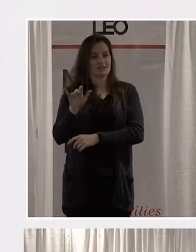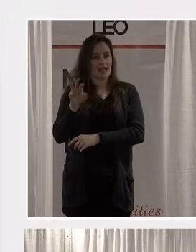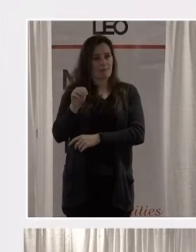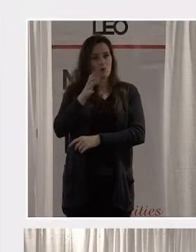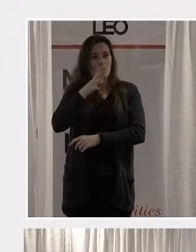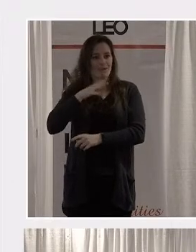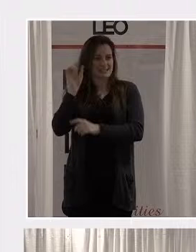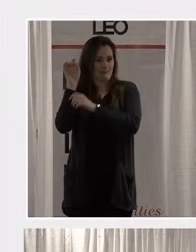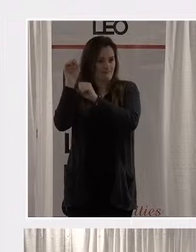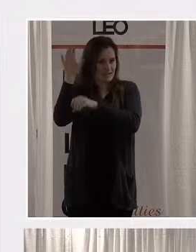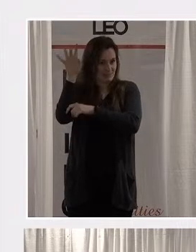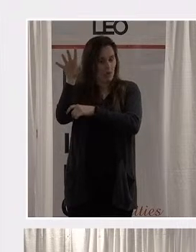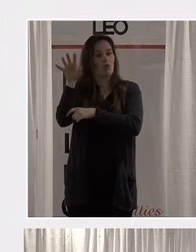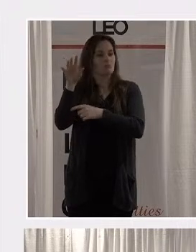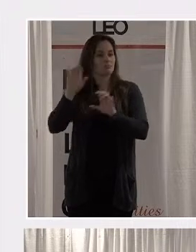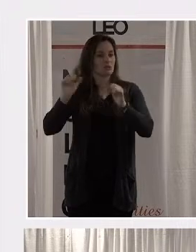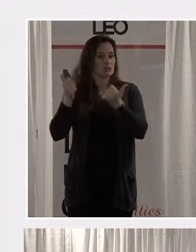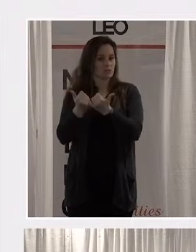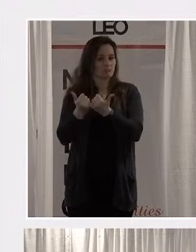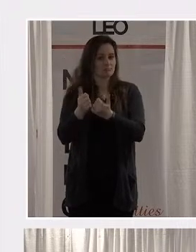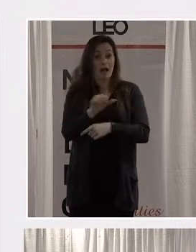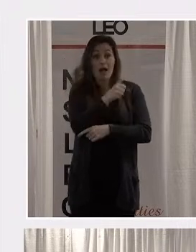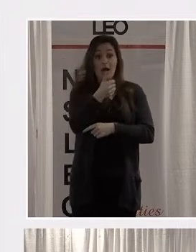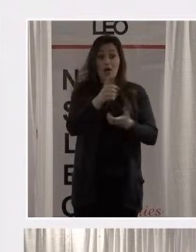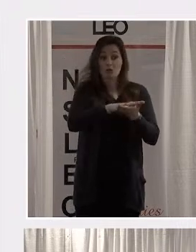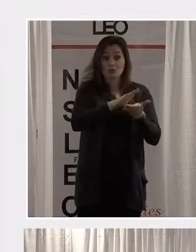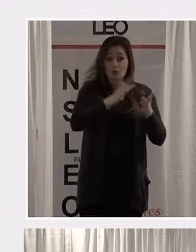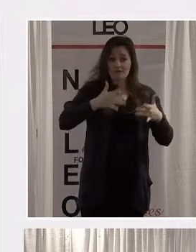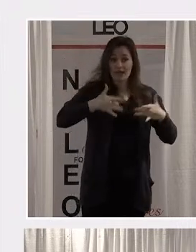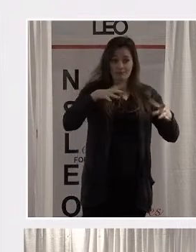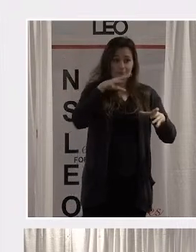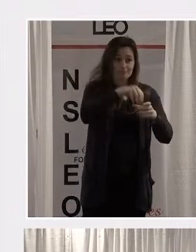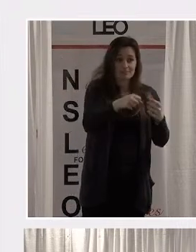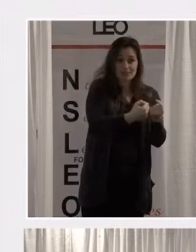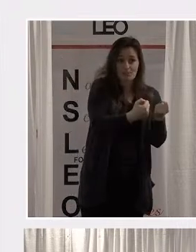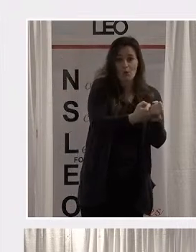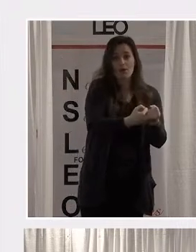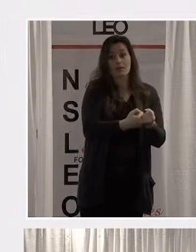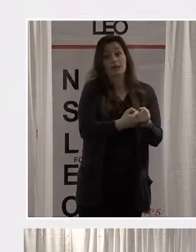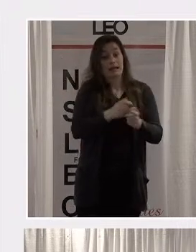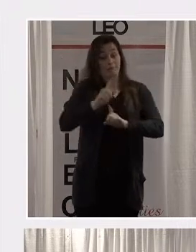HELPING WITH SCHOOL EVENTS AND MENTORING YOUNGER ATHLETES.